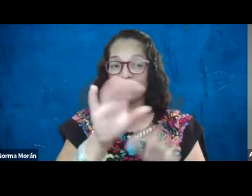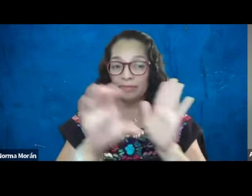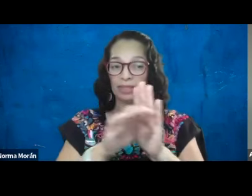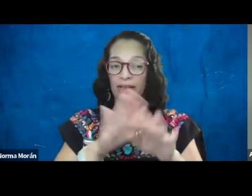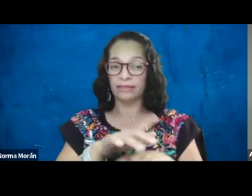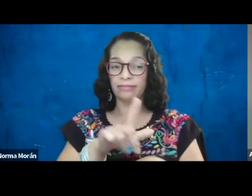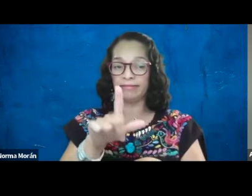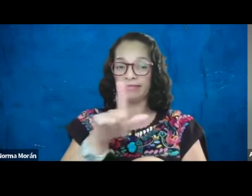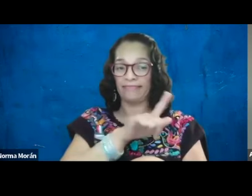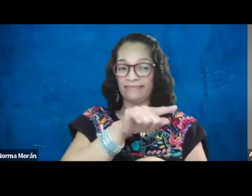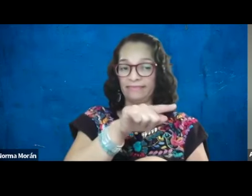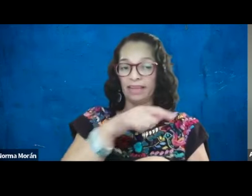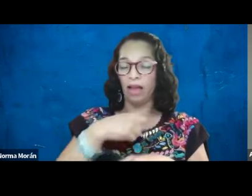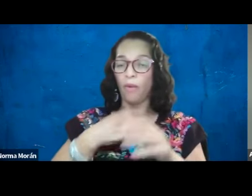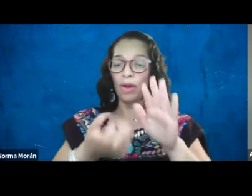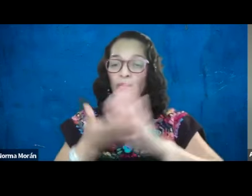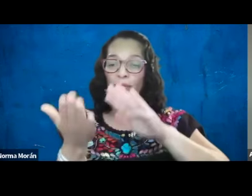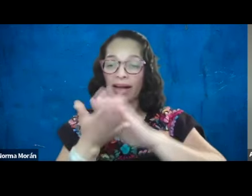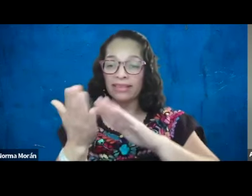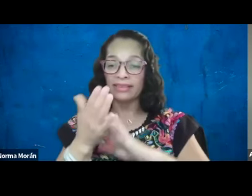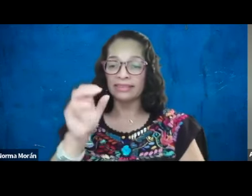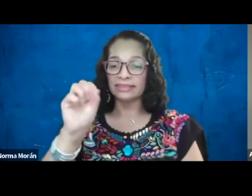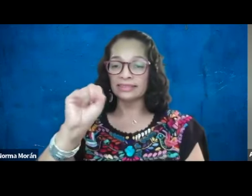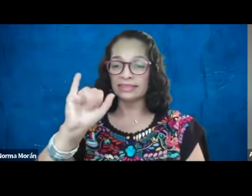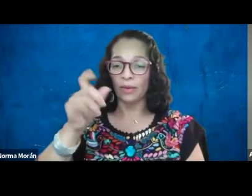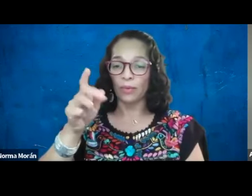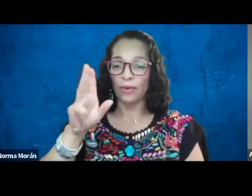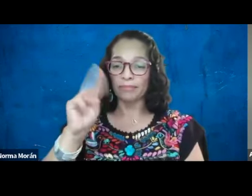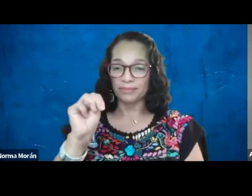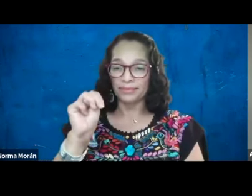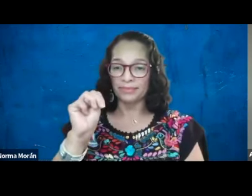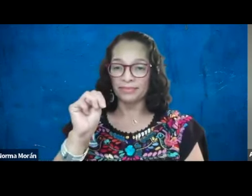about covering this picture on the left i was